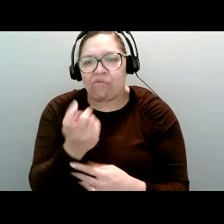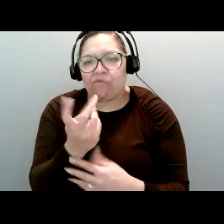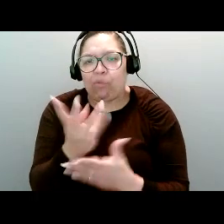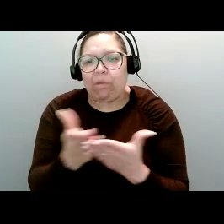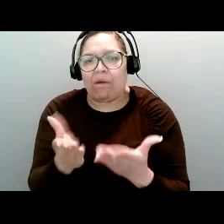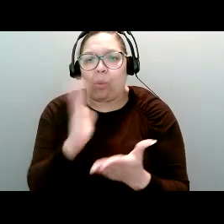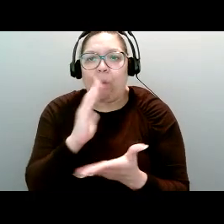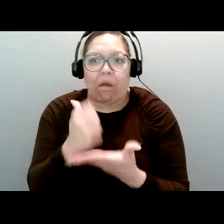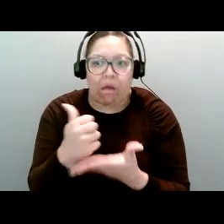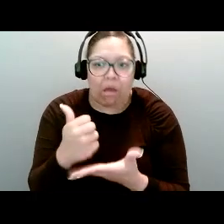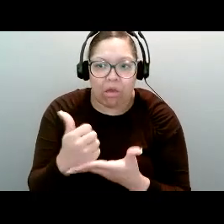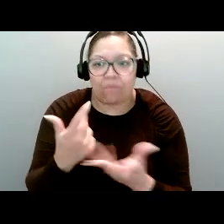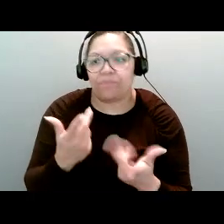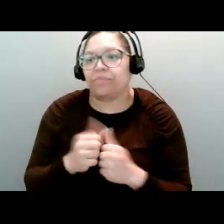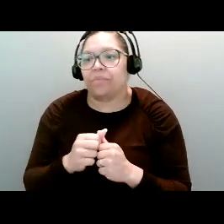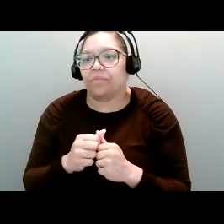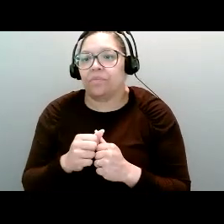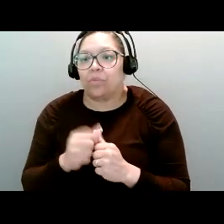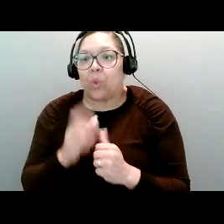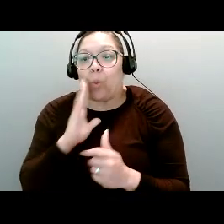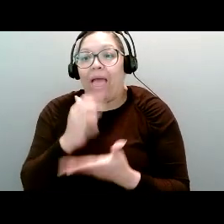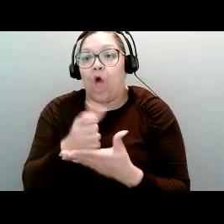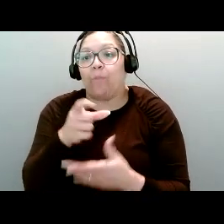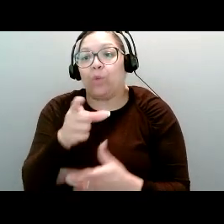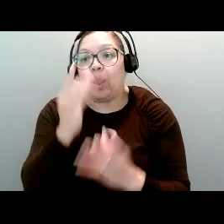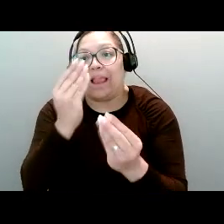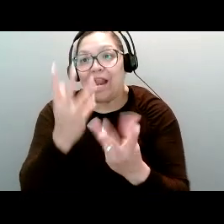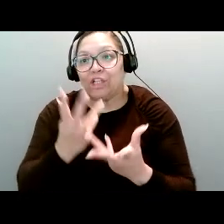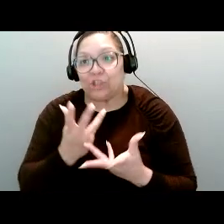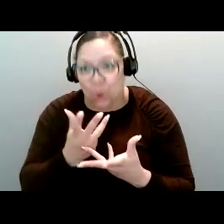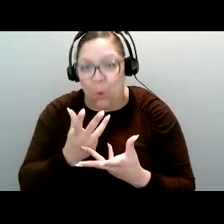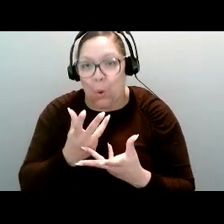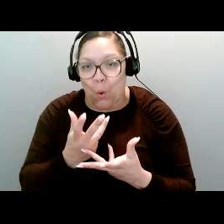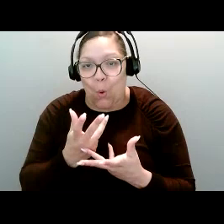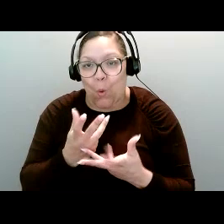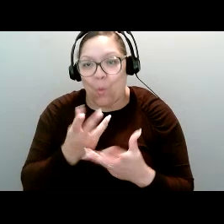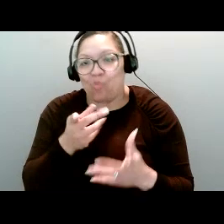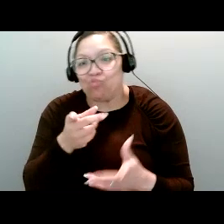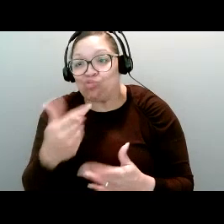you like help you let us know that that you would have something to say.